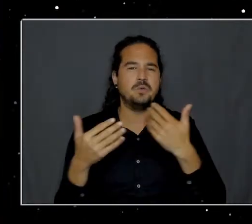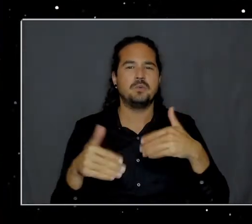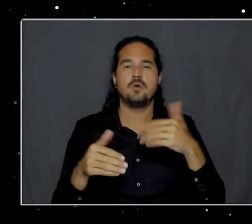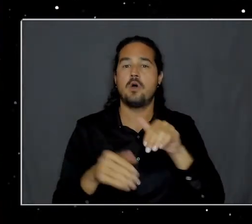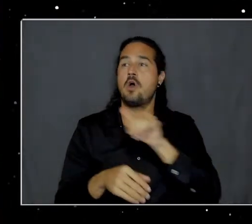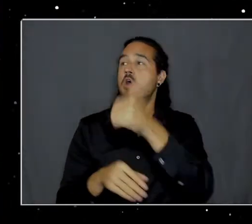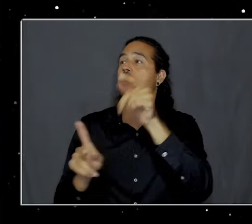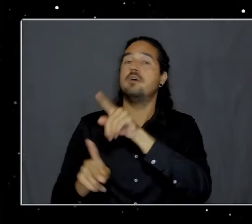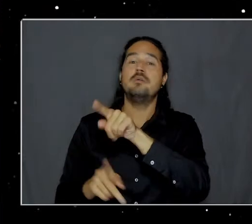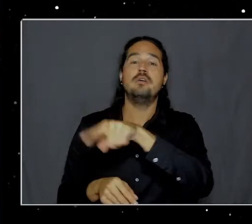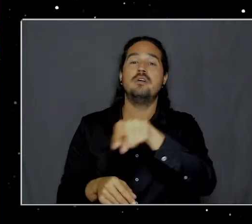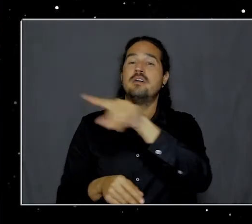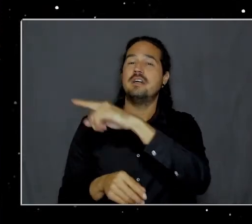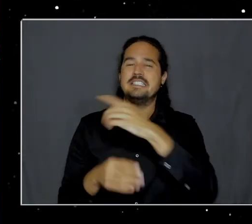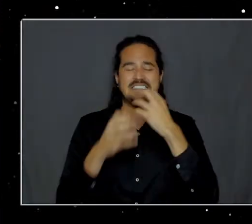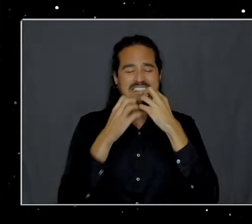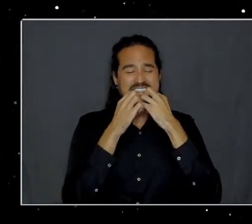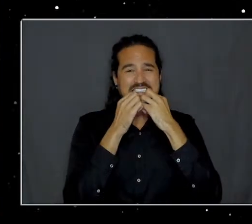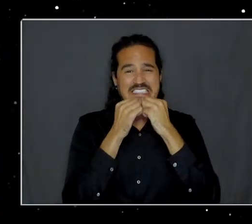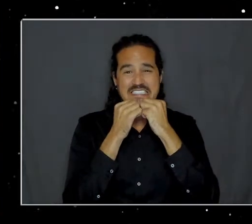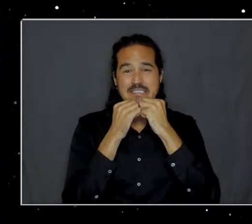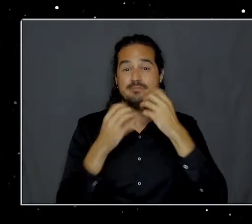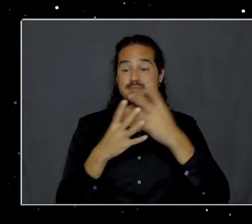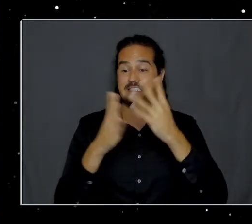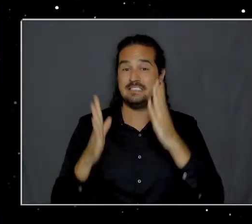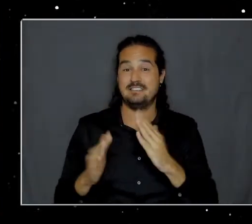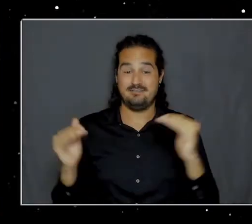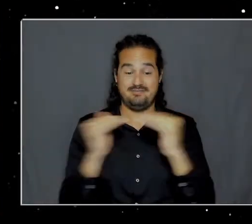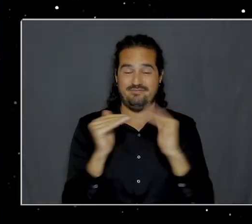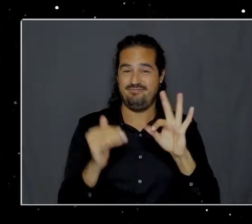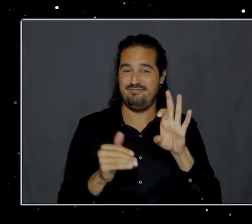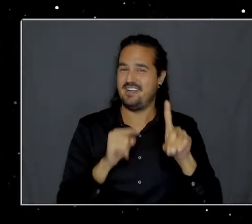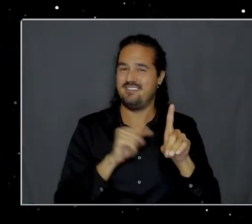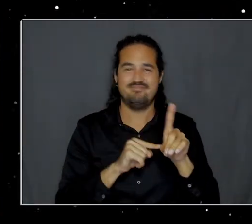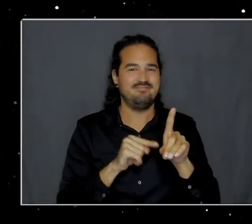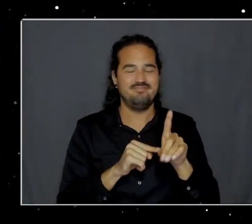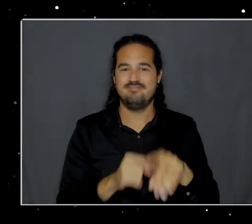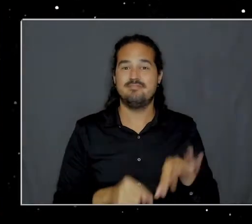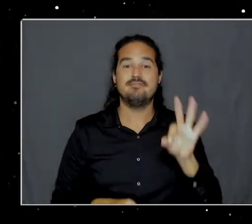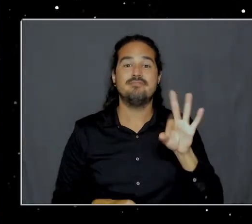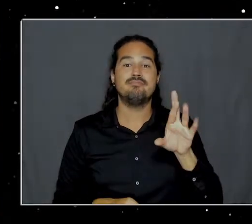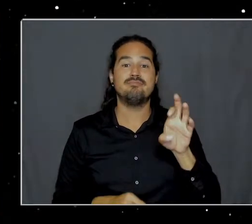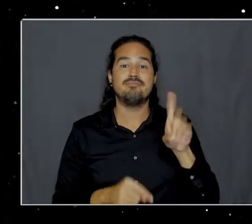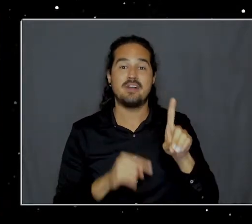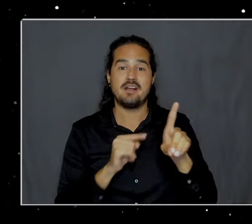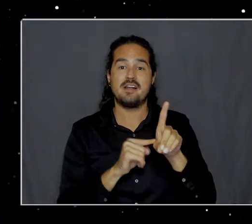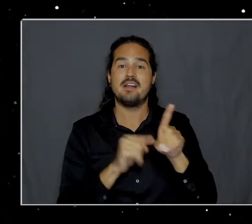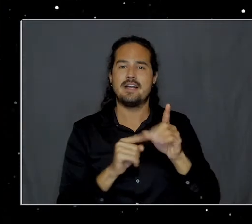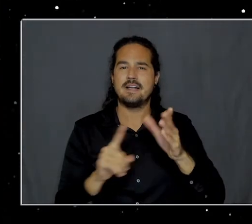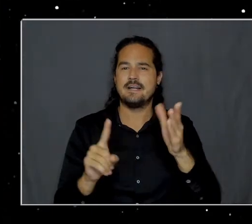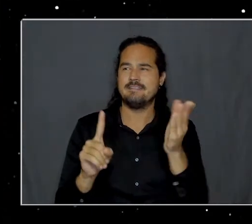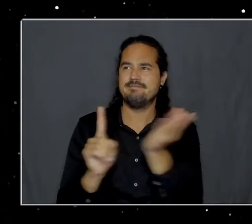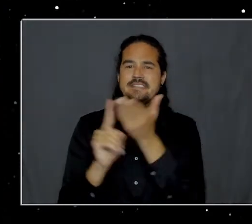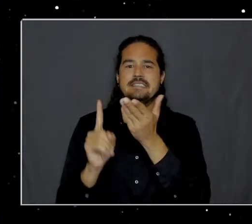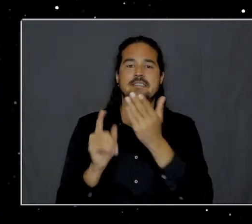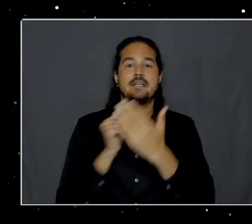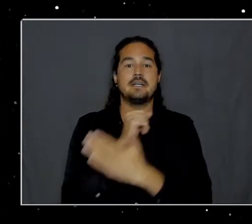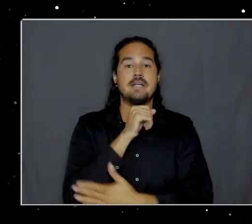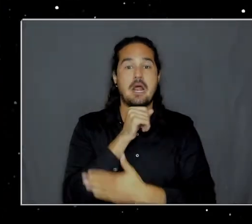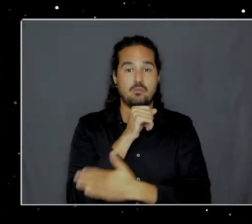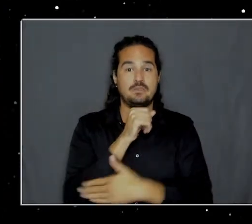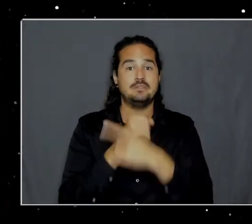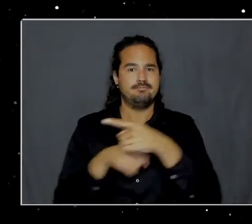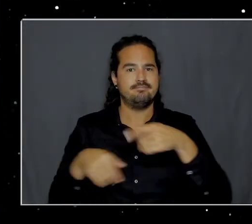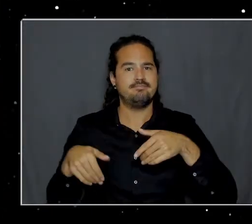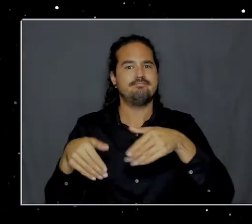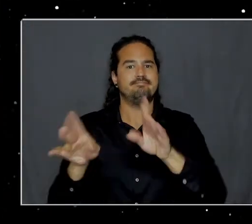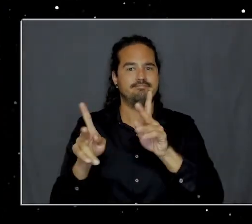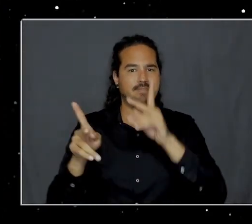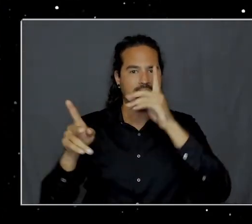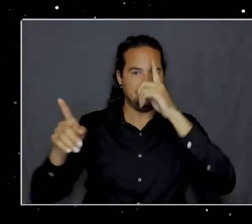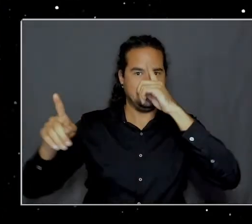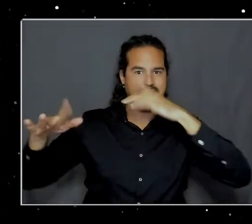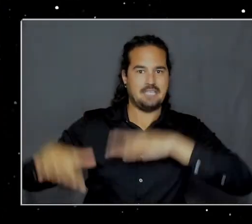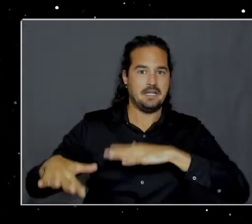LA ROND BAKER: